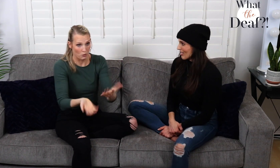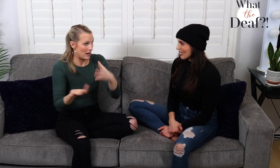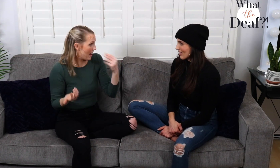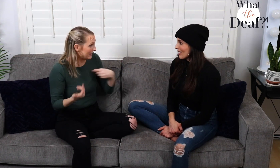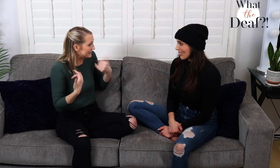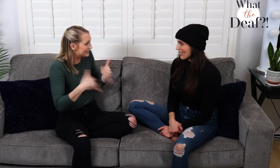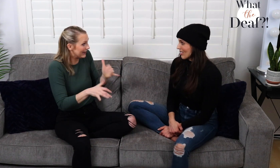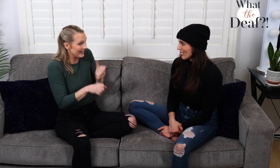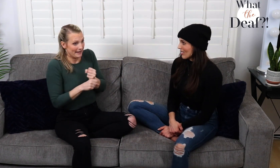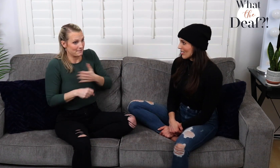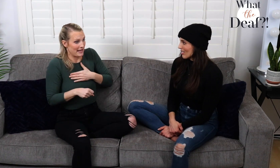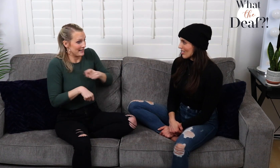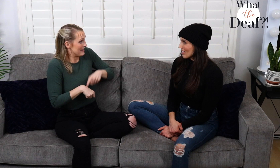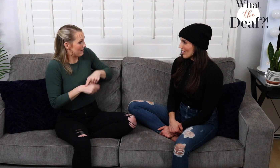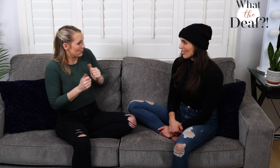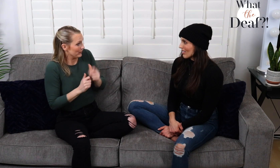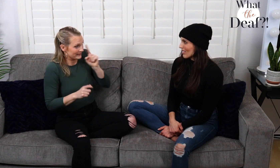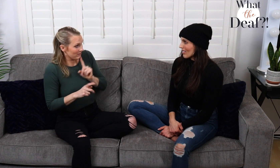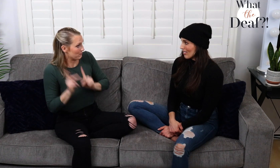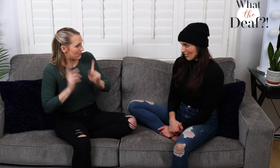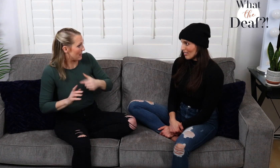I still get my time with my Deaf friends that